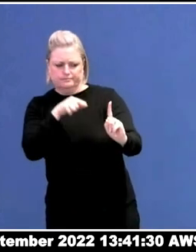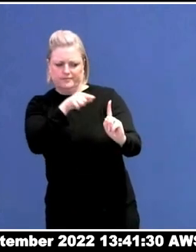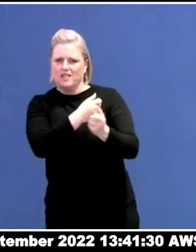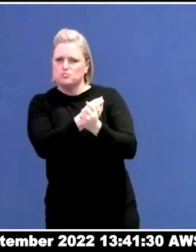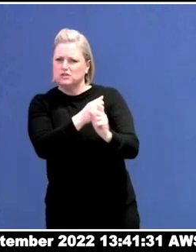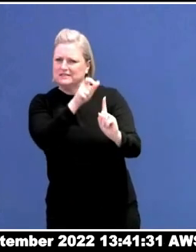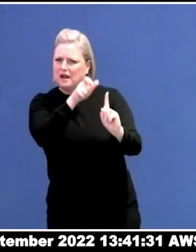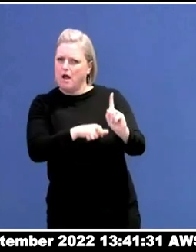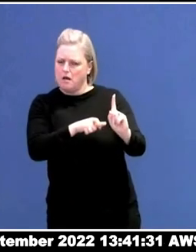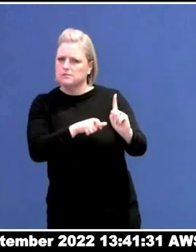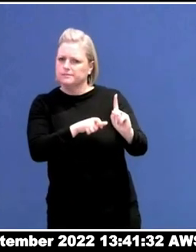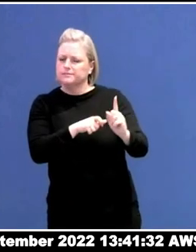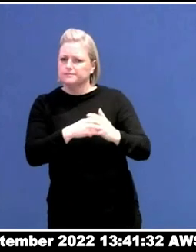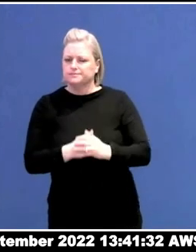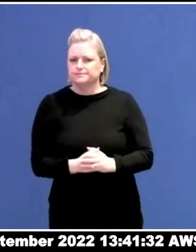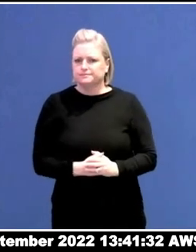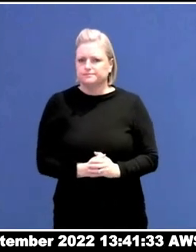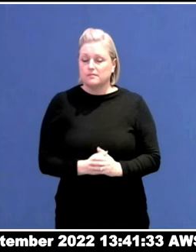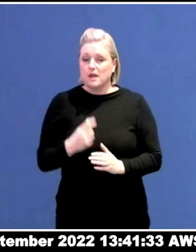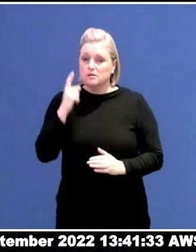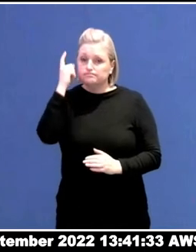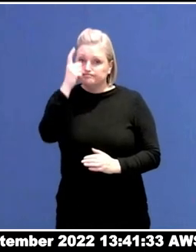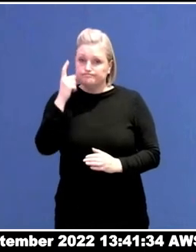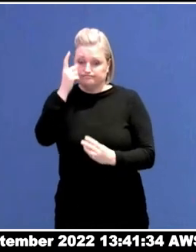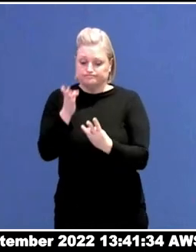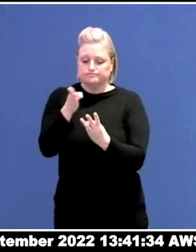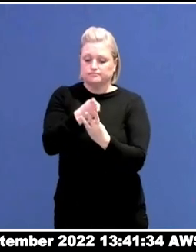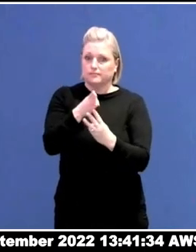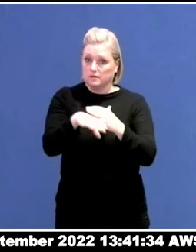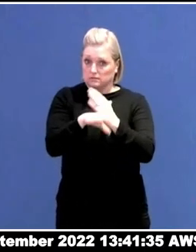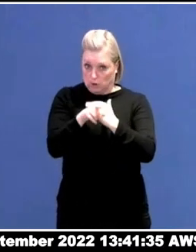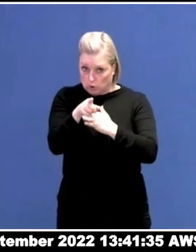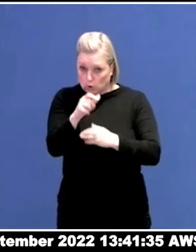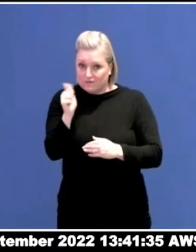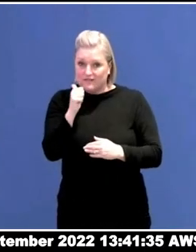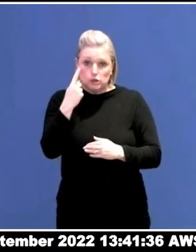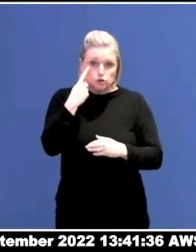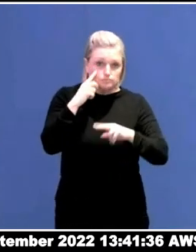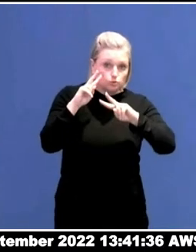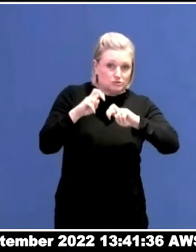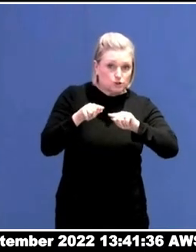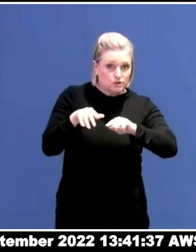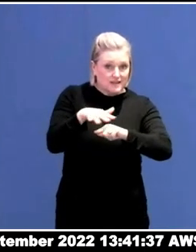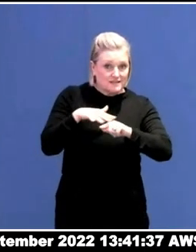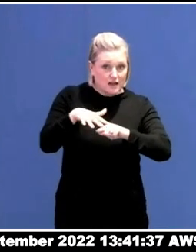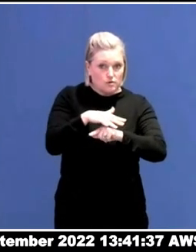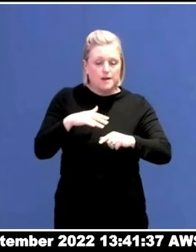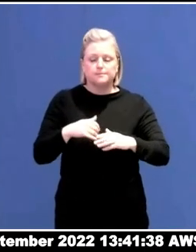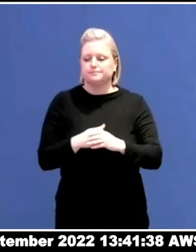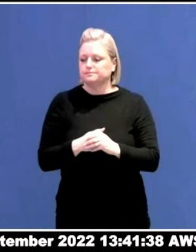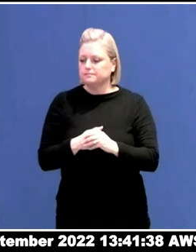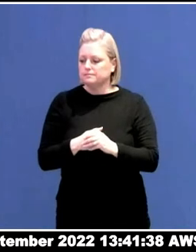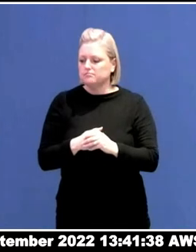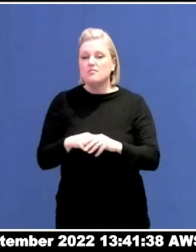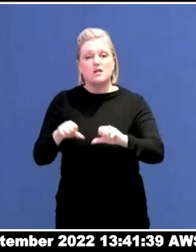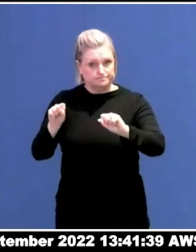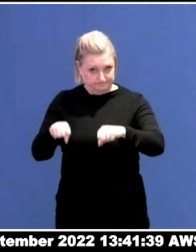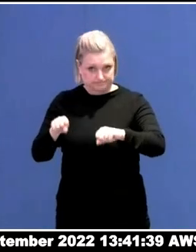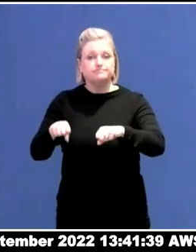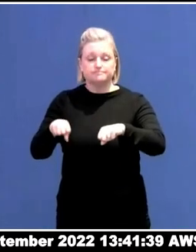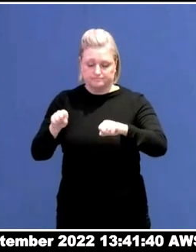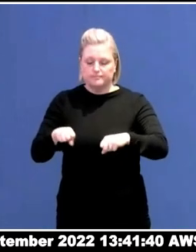We have and, you know, what we find is the problem really starts with